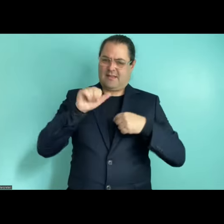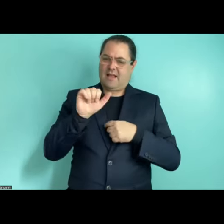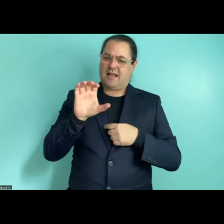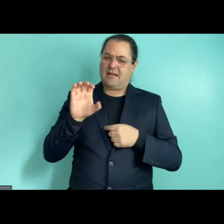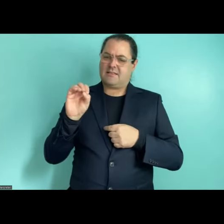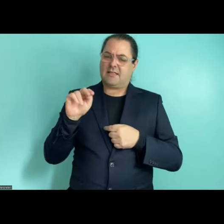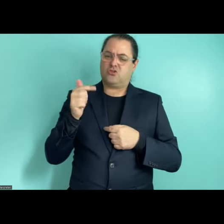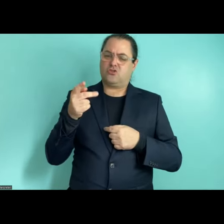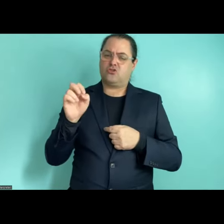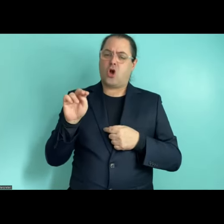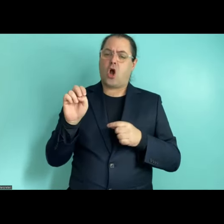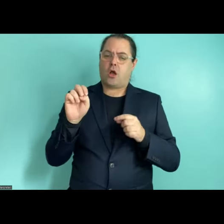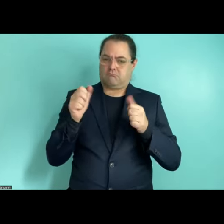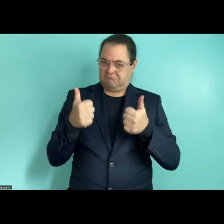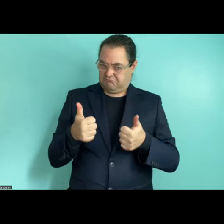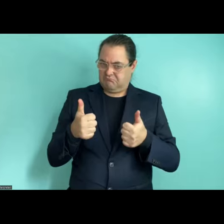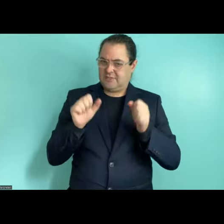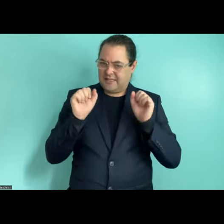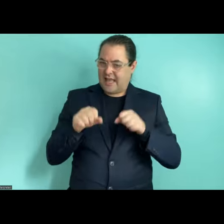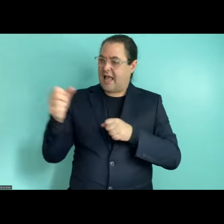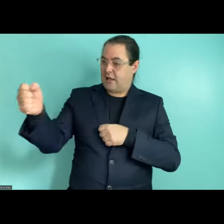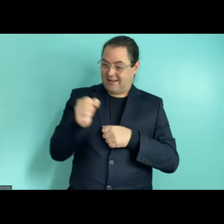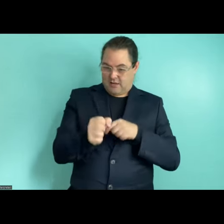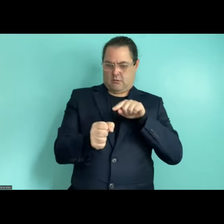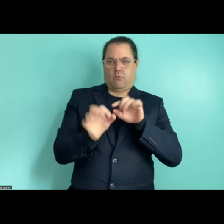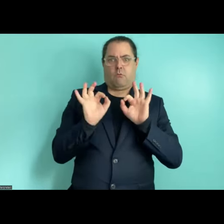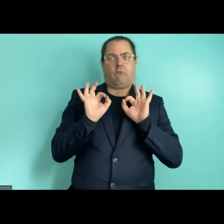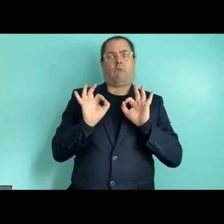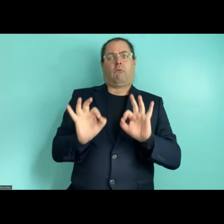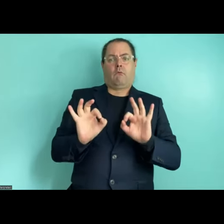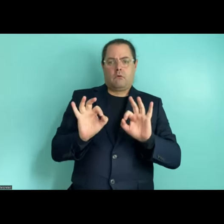attract and retain people with disability within the ICT sector.